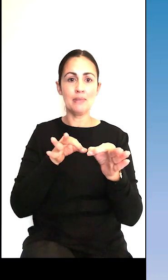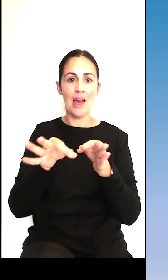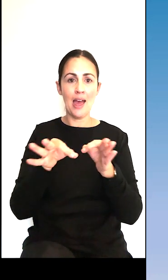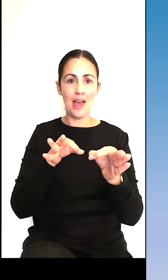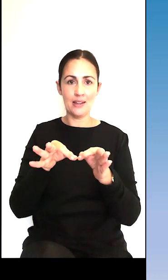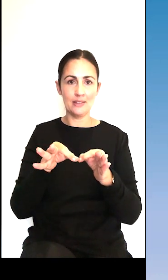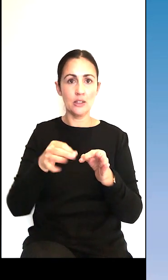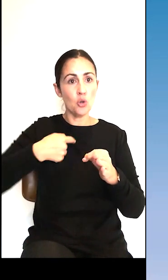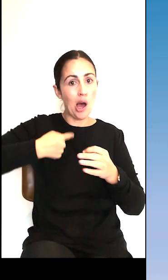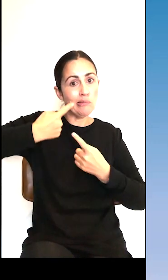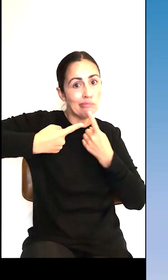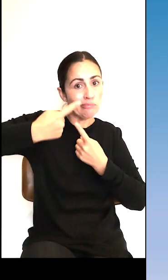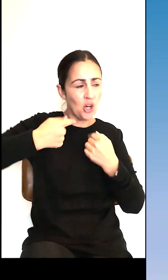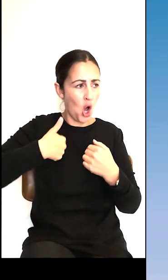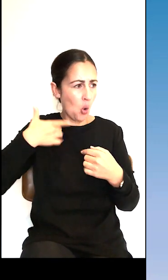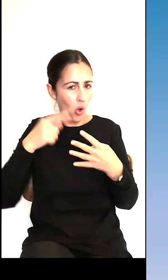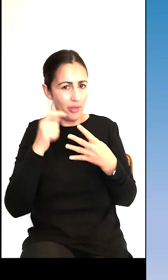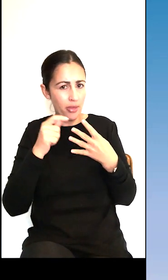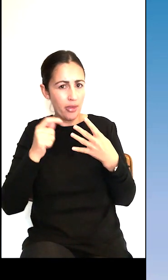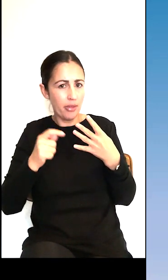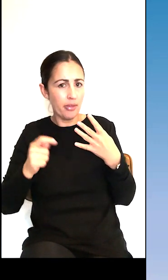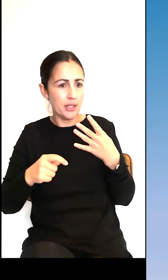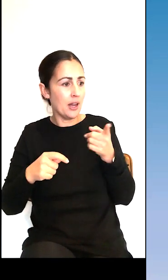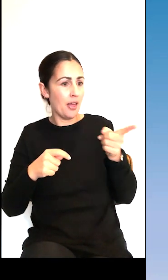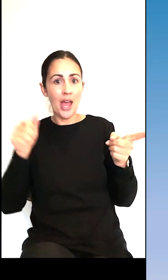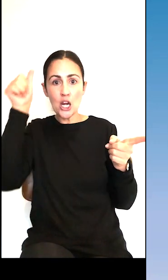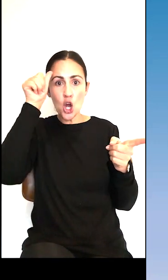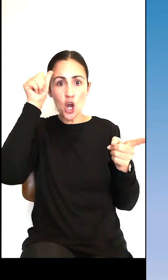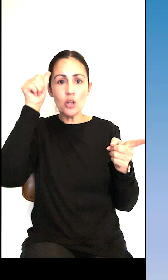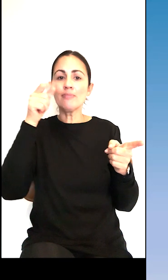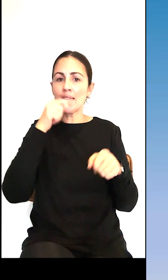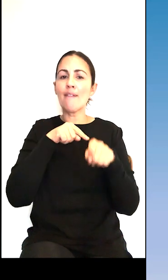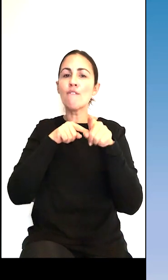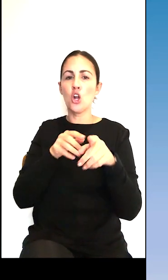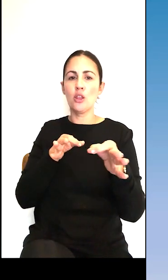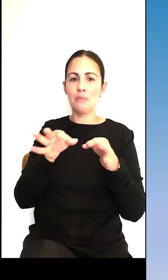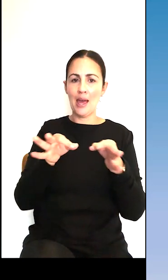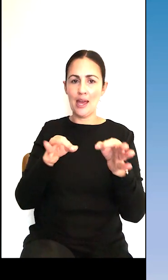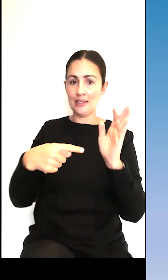and preferences being documented in a plan known as an advance care directive in Victoria,